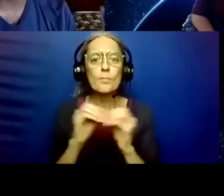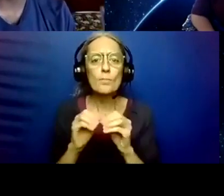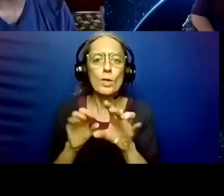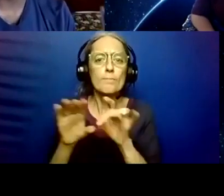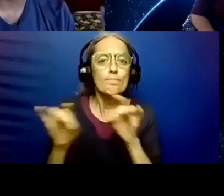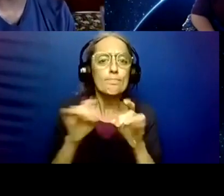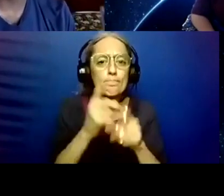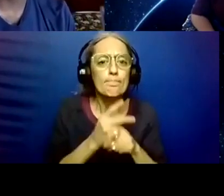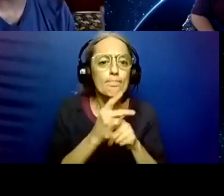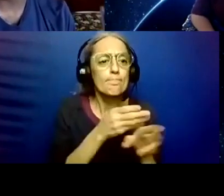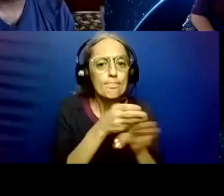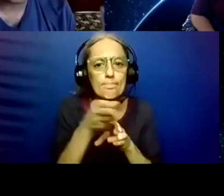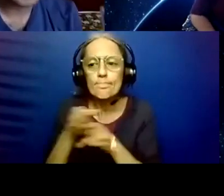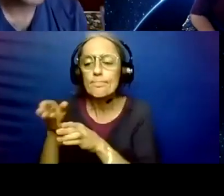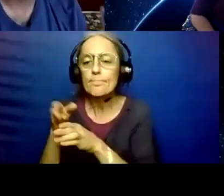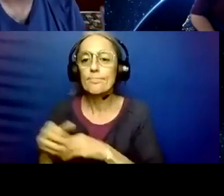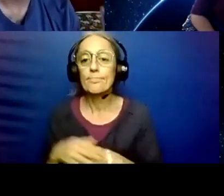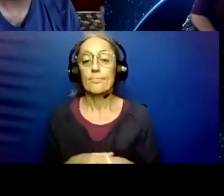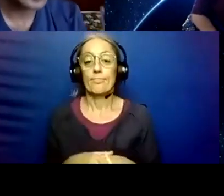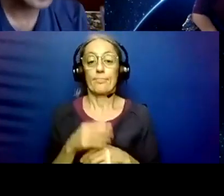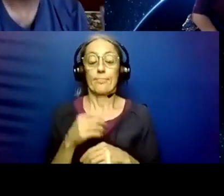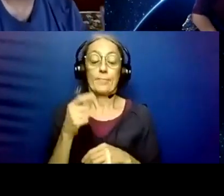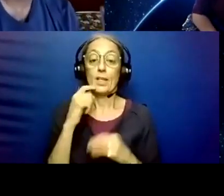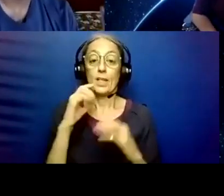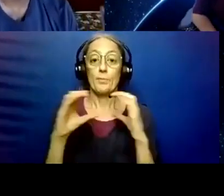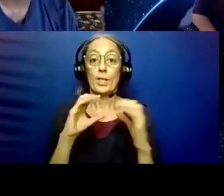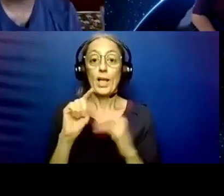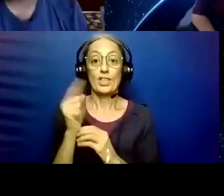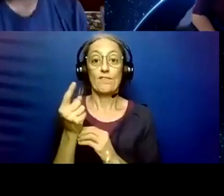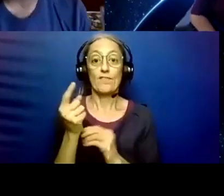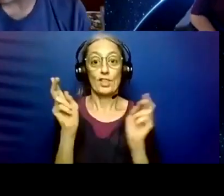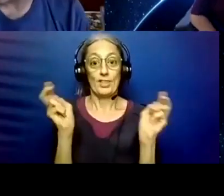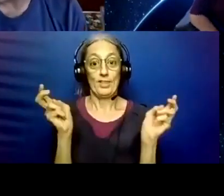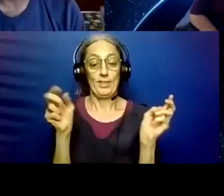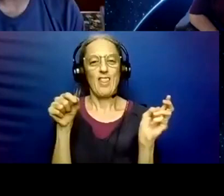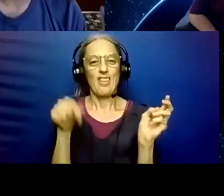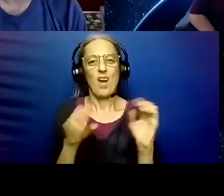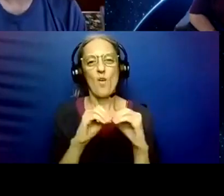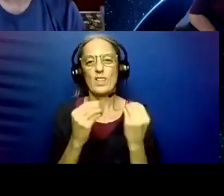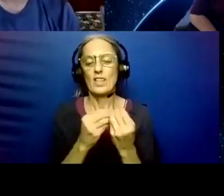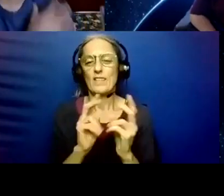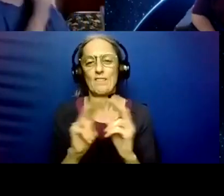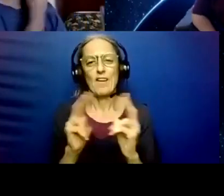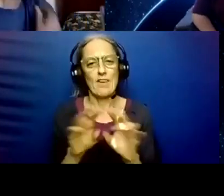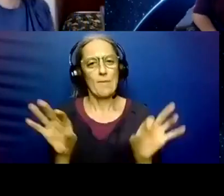is a very important organization to do this. But then I also think we need to be